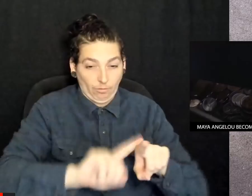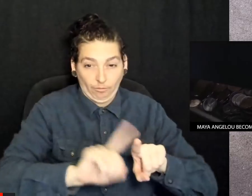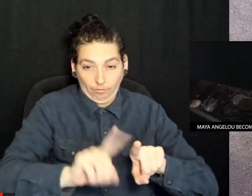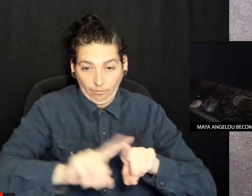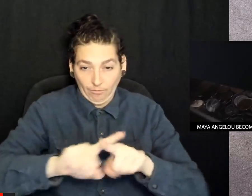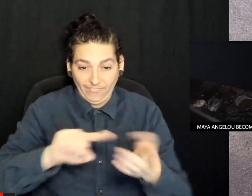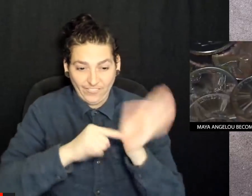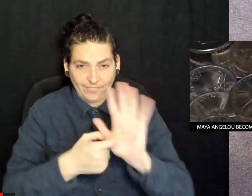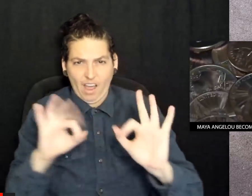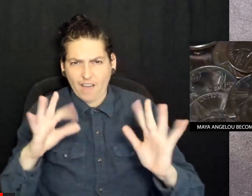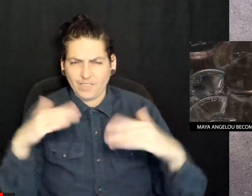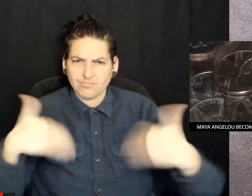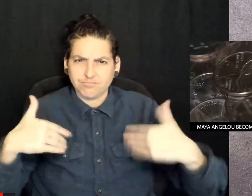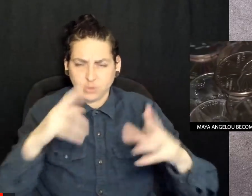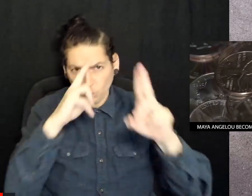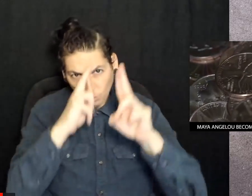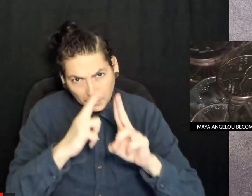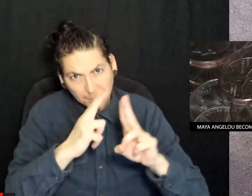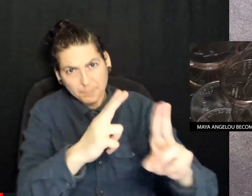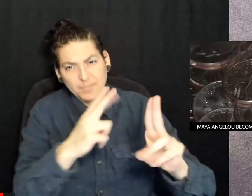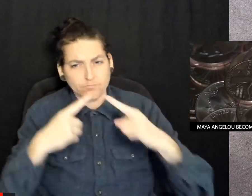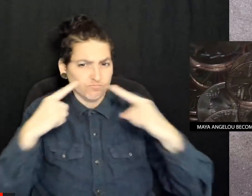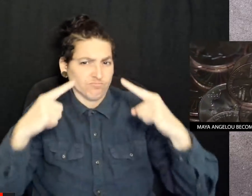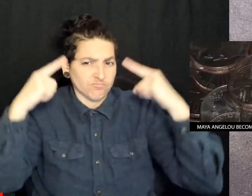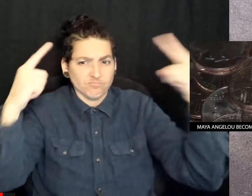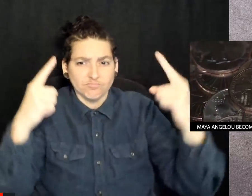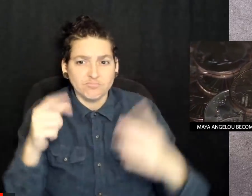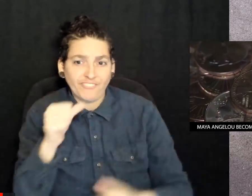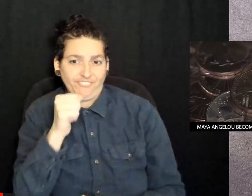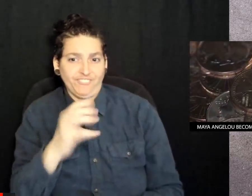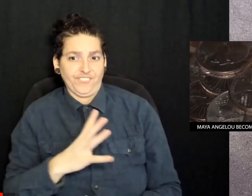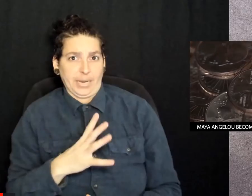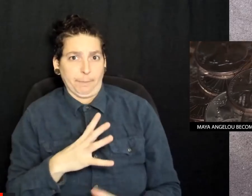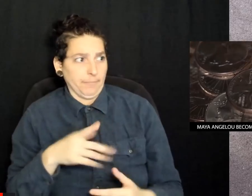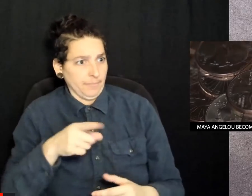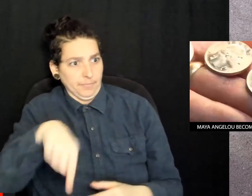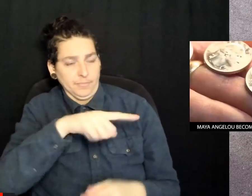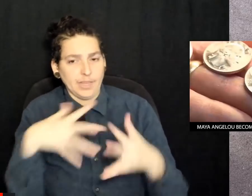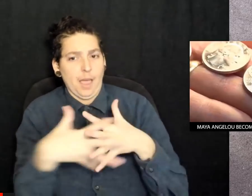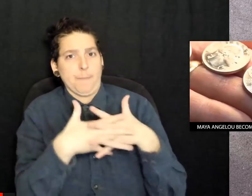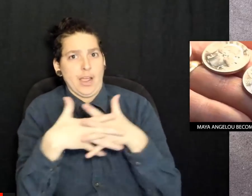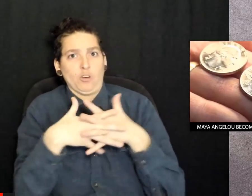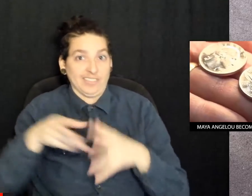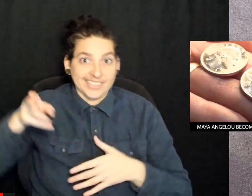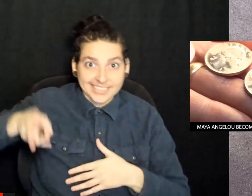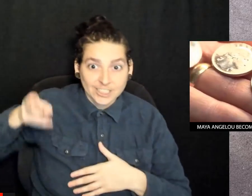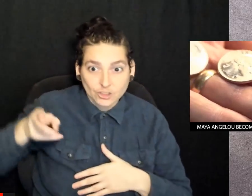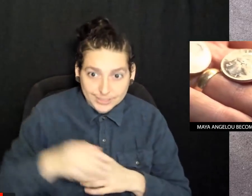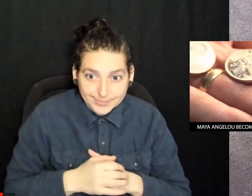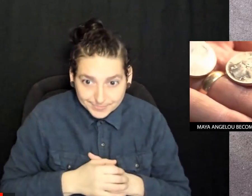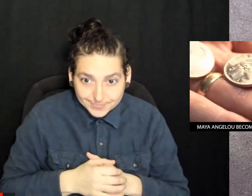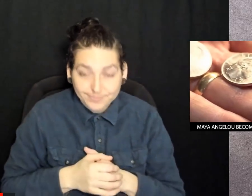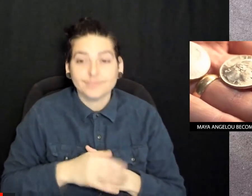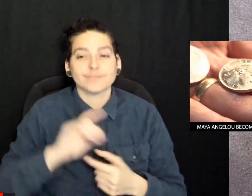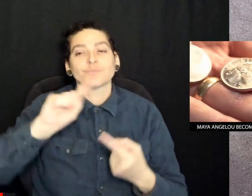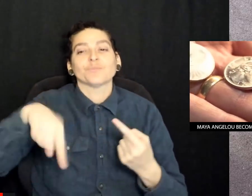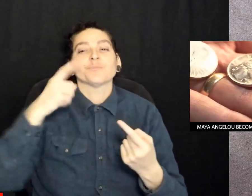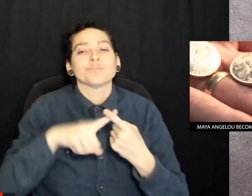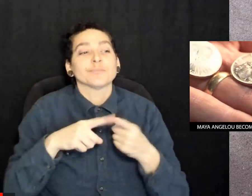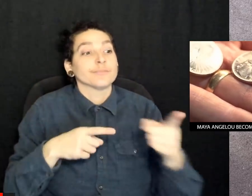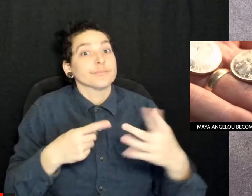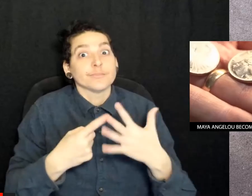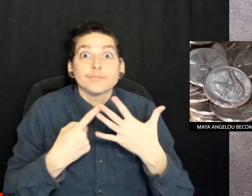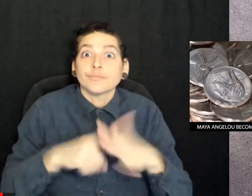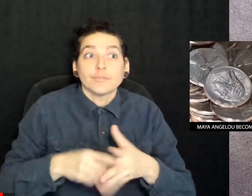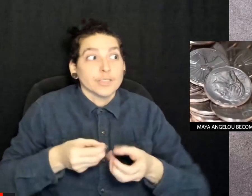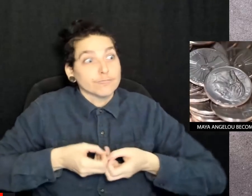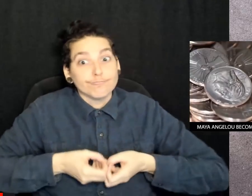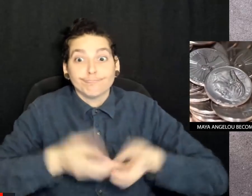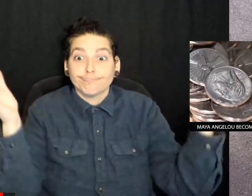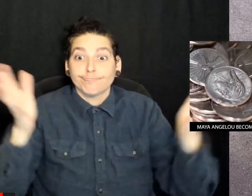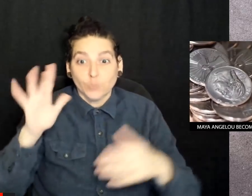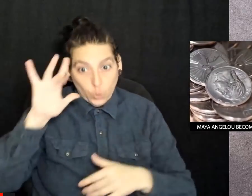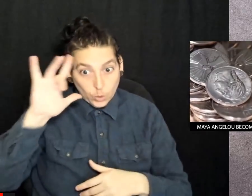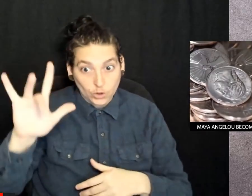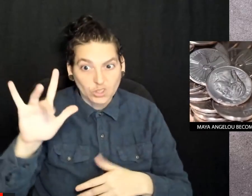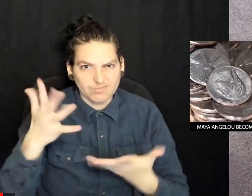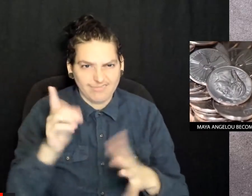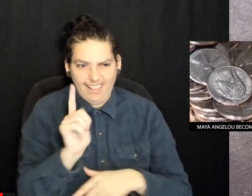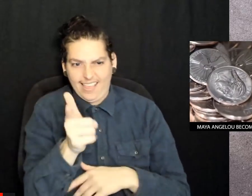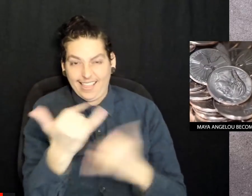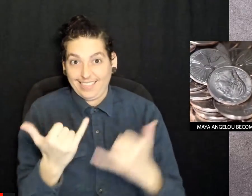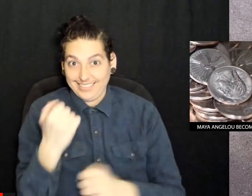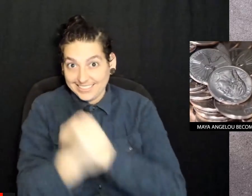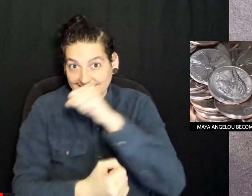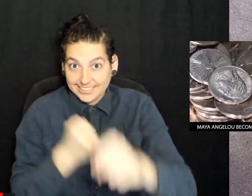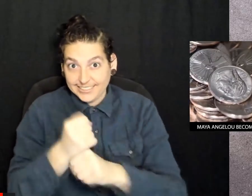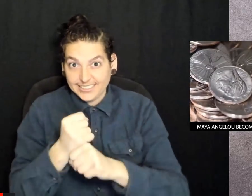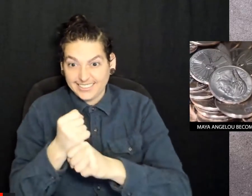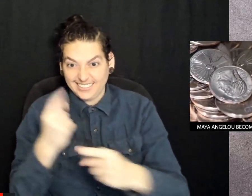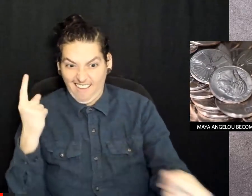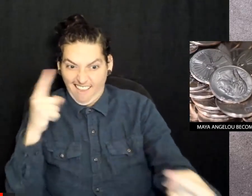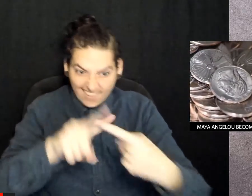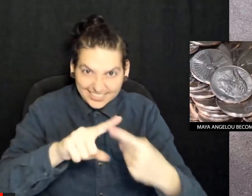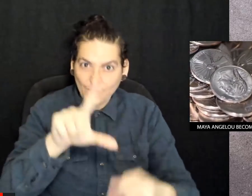program which will include coins featuring prominent women in American history the coins